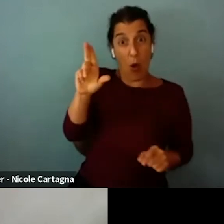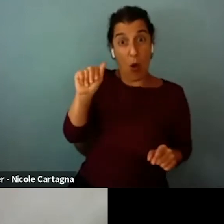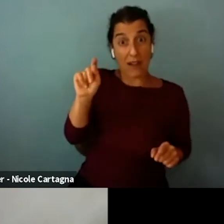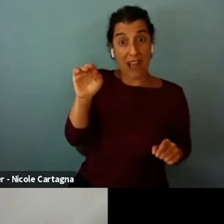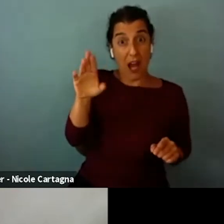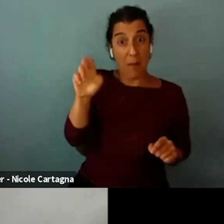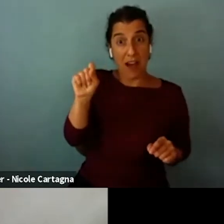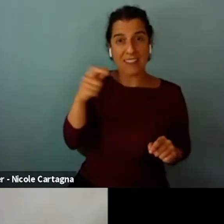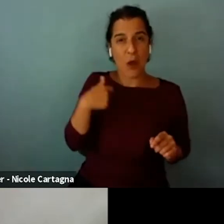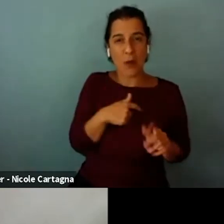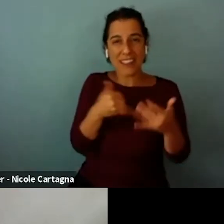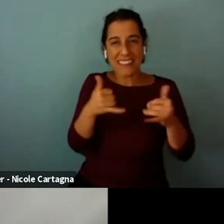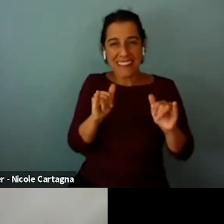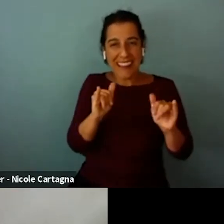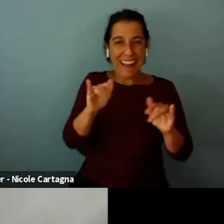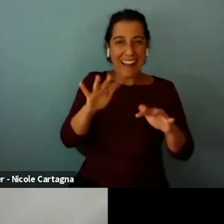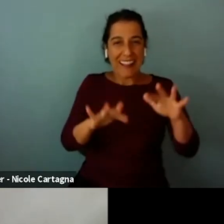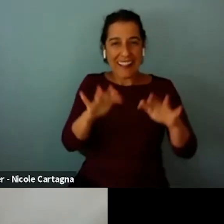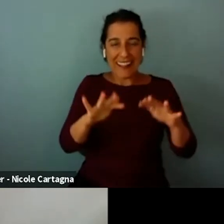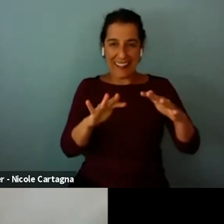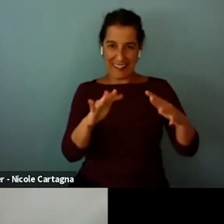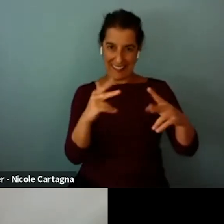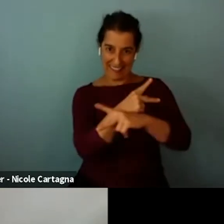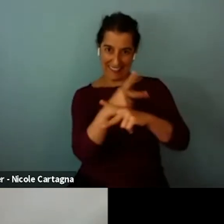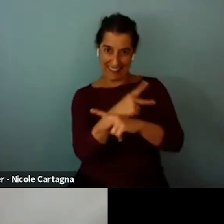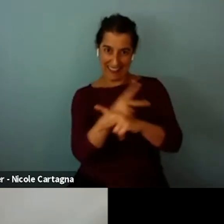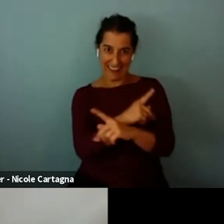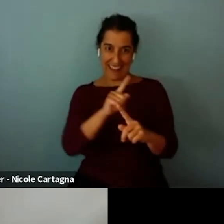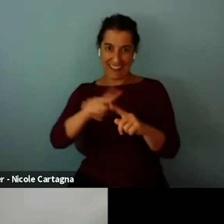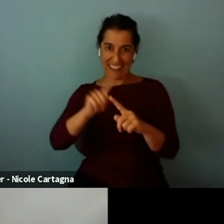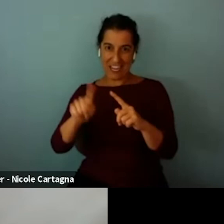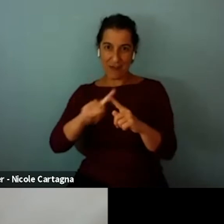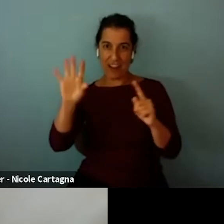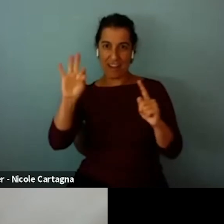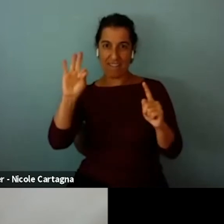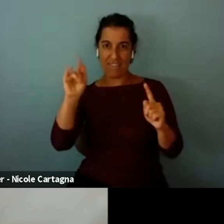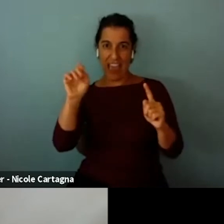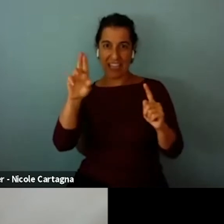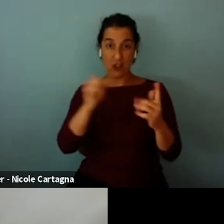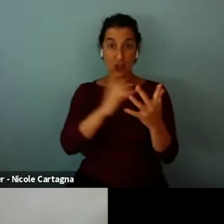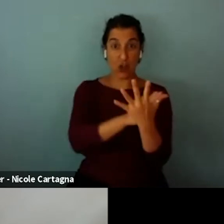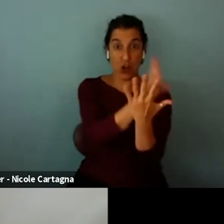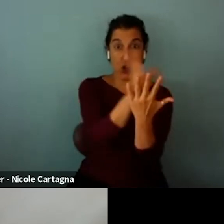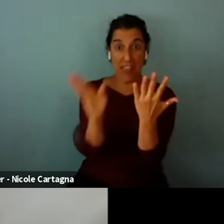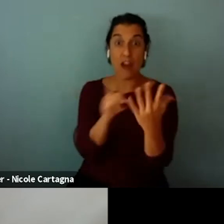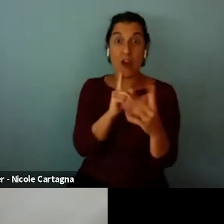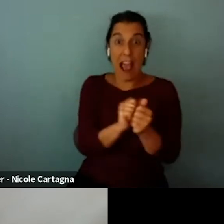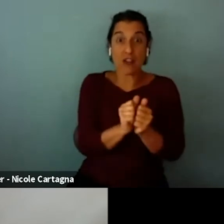sort of sort of looking at all the different factors which are driving this so and seeing